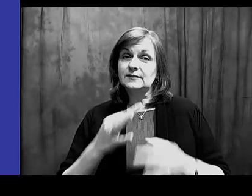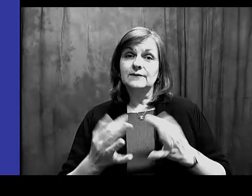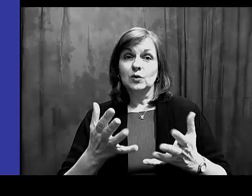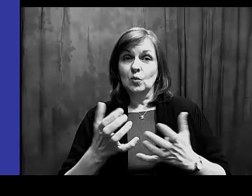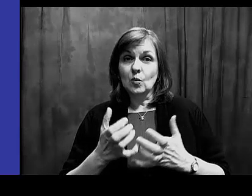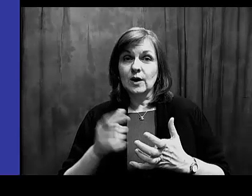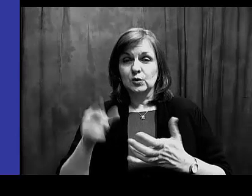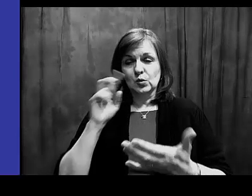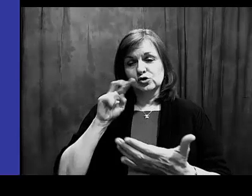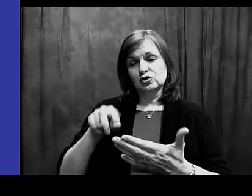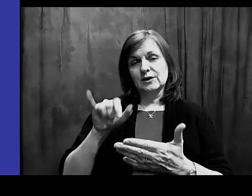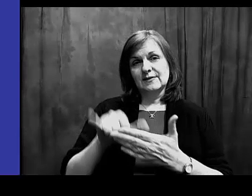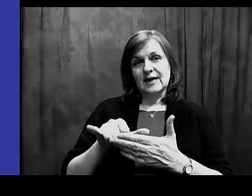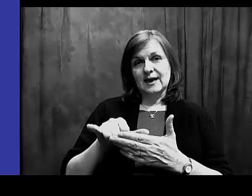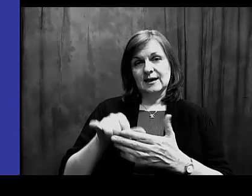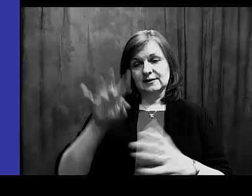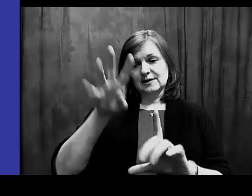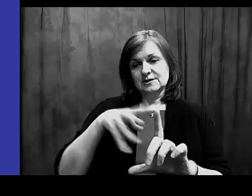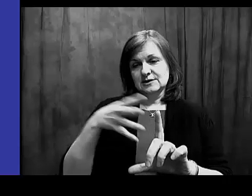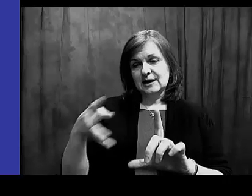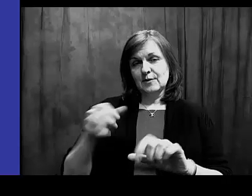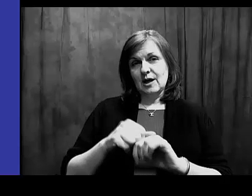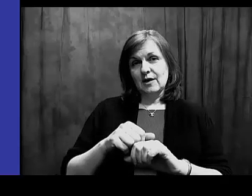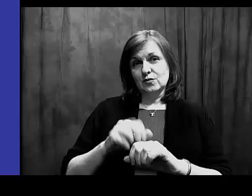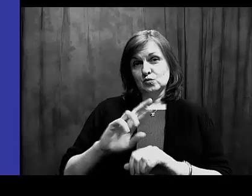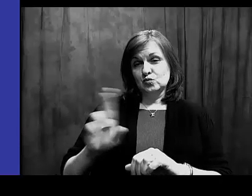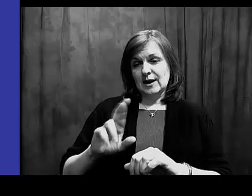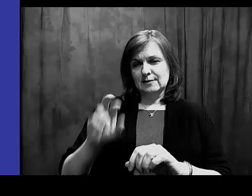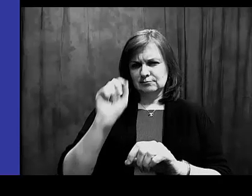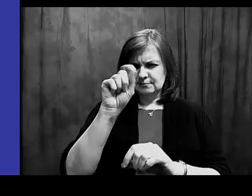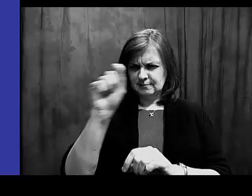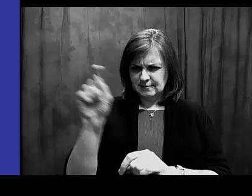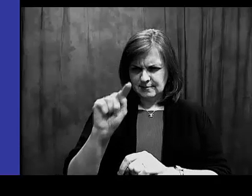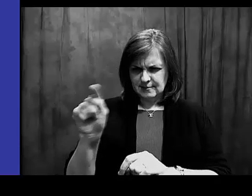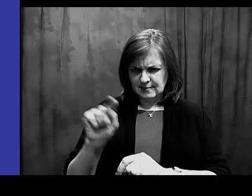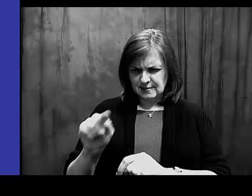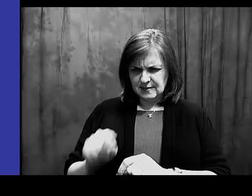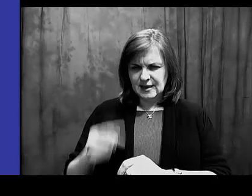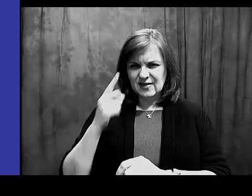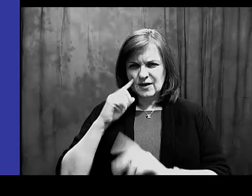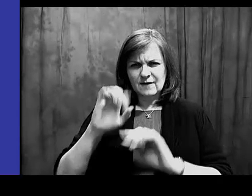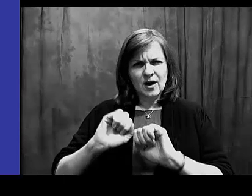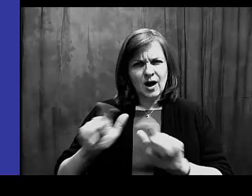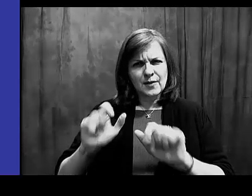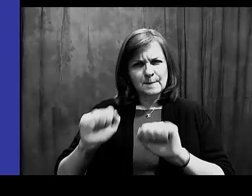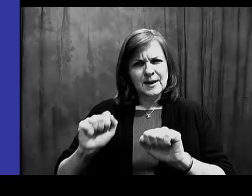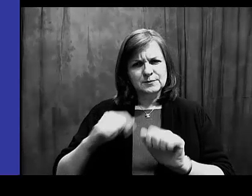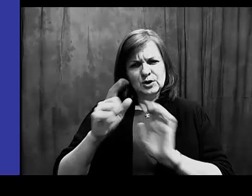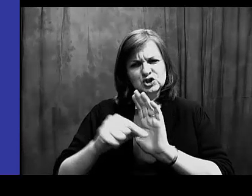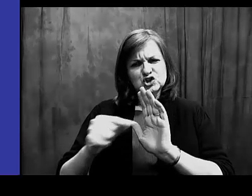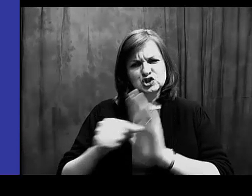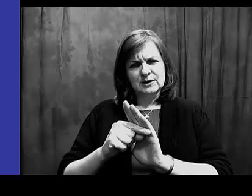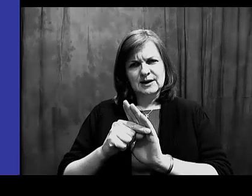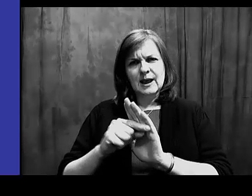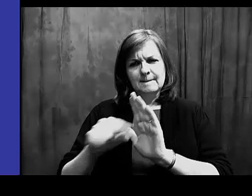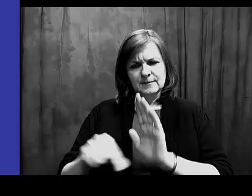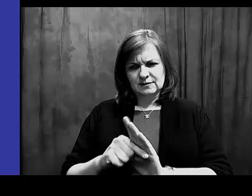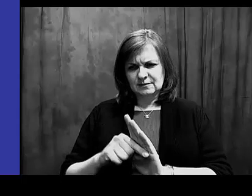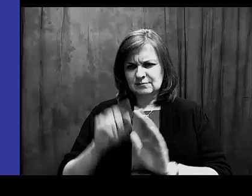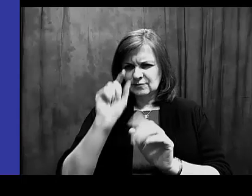now if you why you can go through this table on the light and think about all the possible genotypes